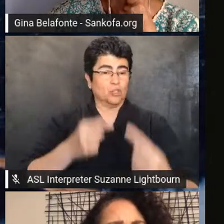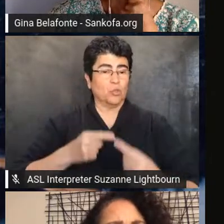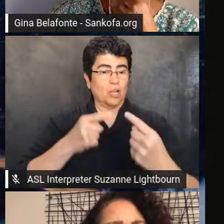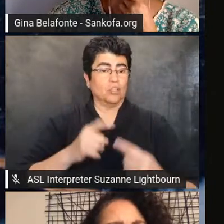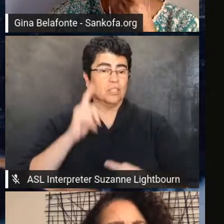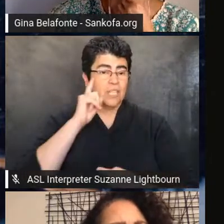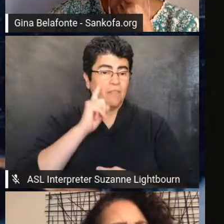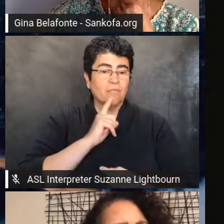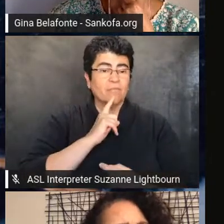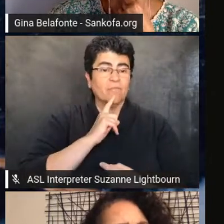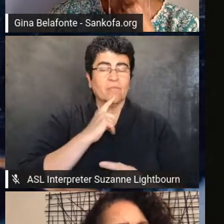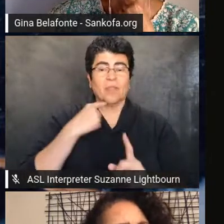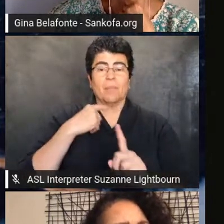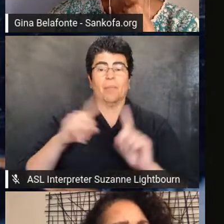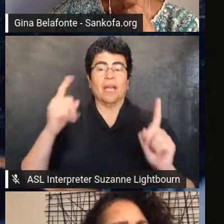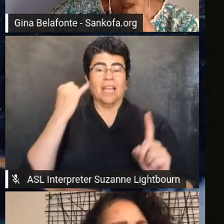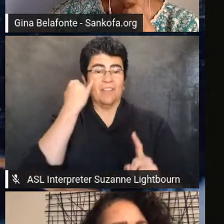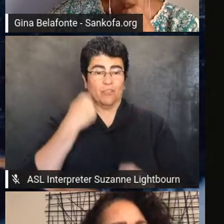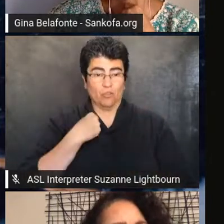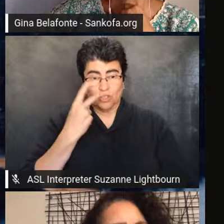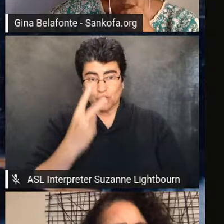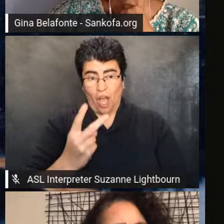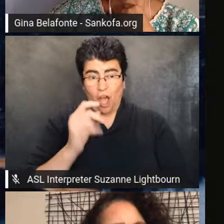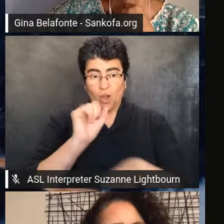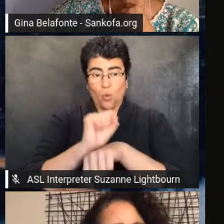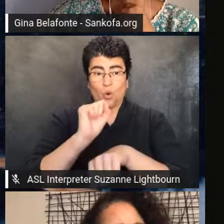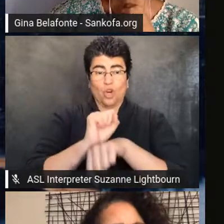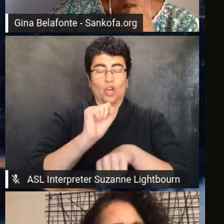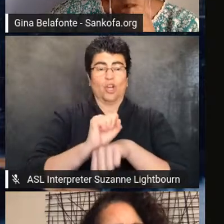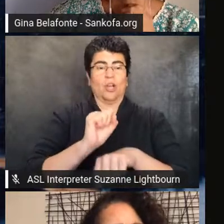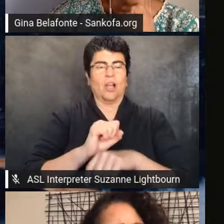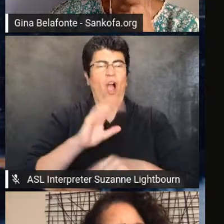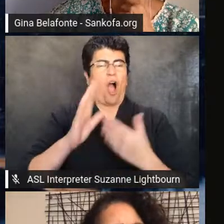but if you saw the work, you almost see the parallels